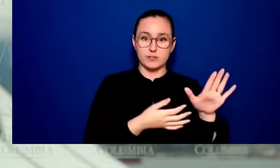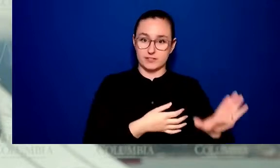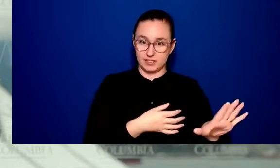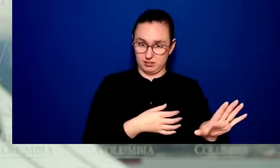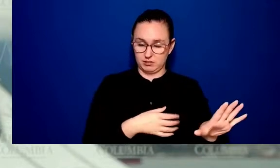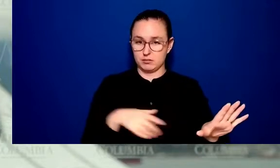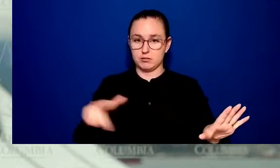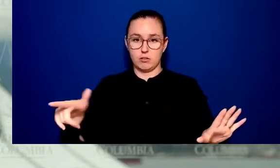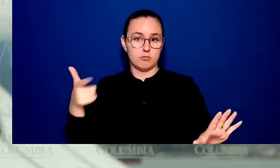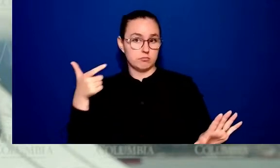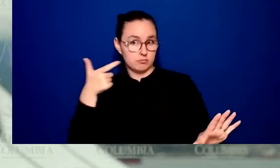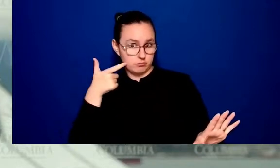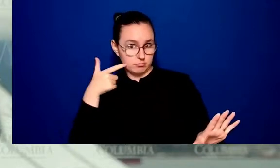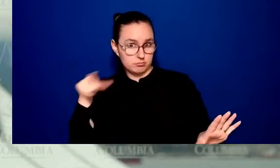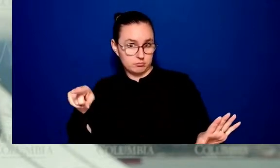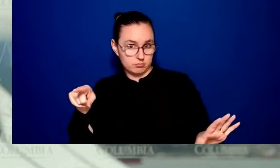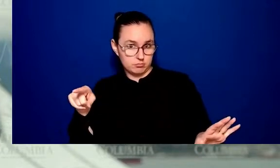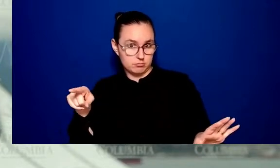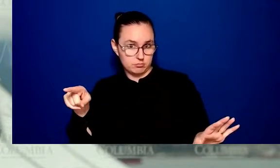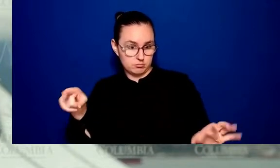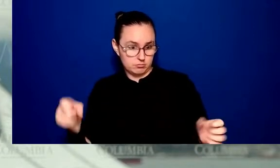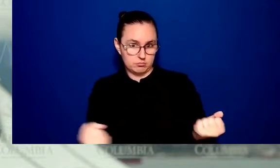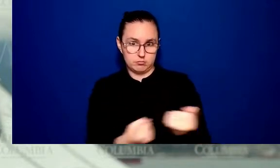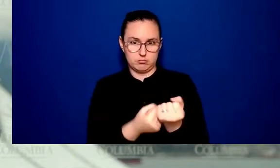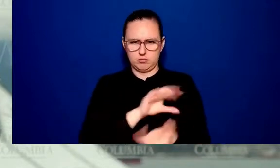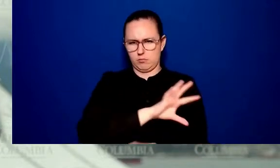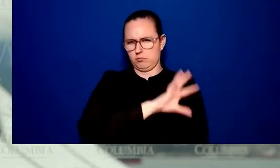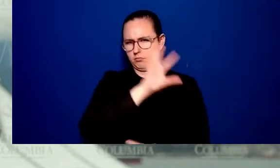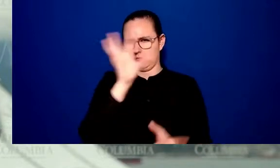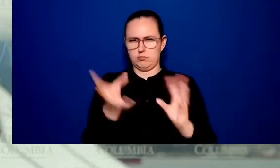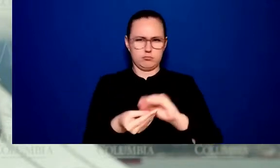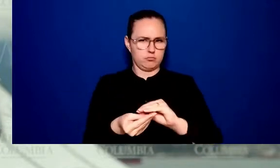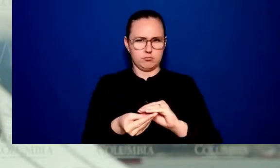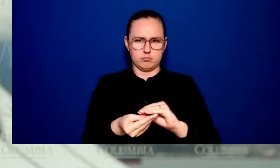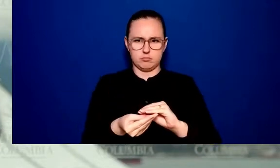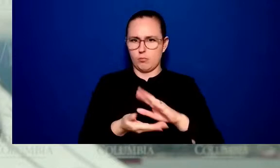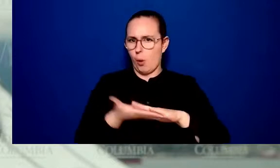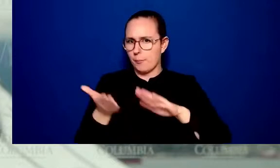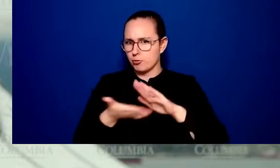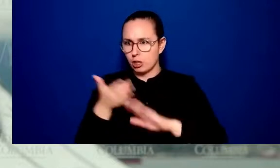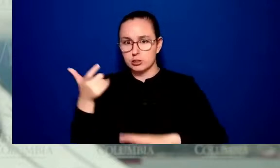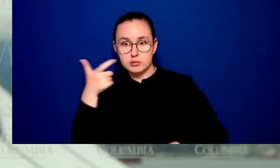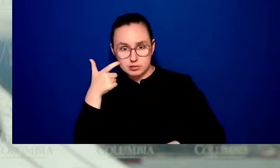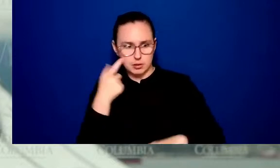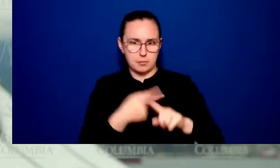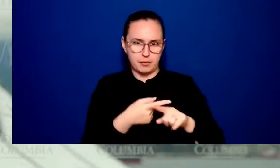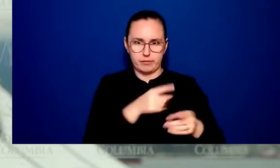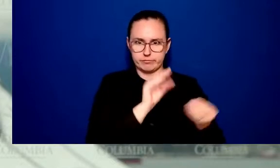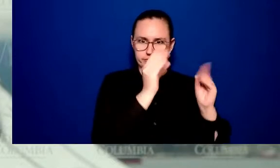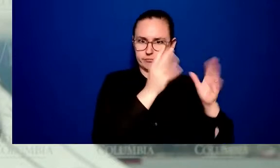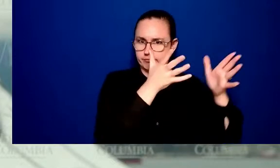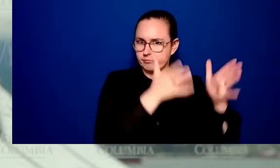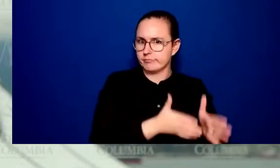supported. It's a whole operation is not just the dispatchers. But yeah, that's very significant increase in the number of dispatchers, and